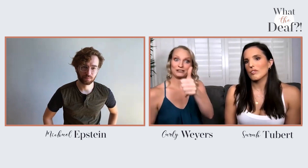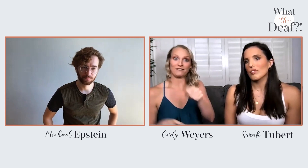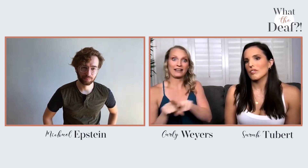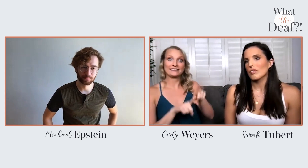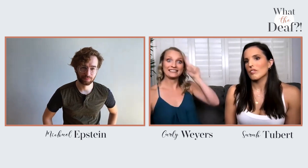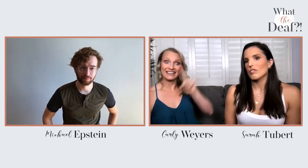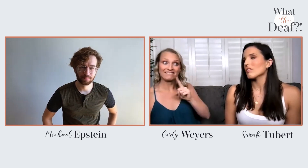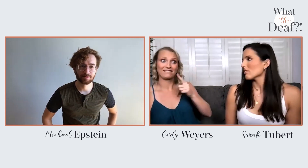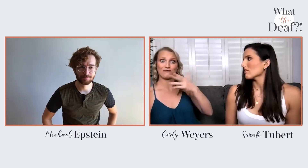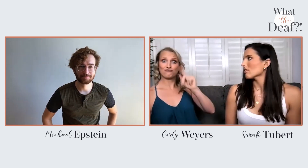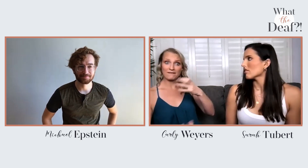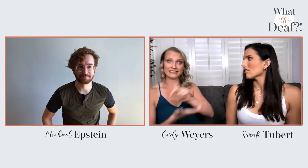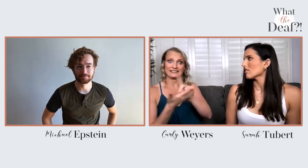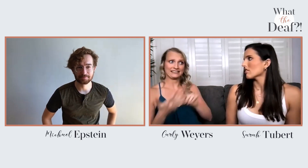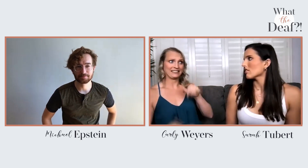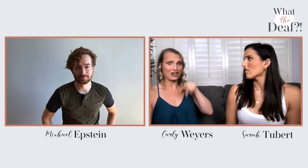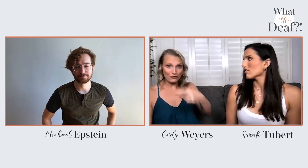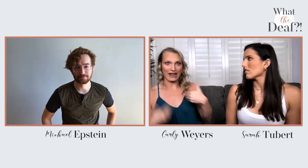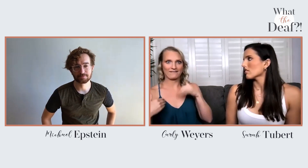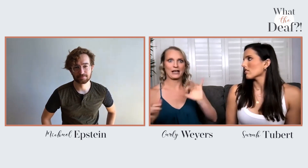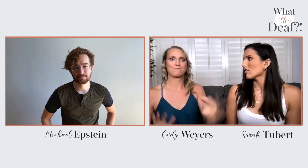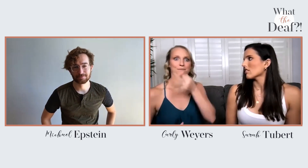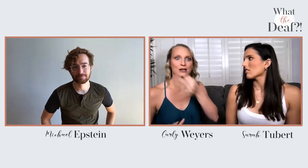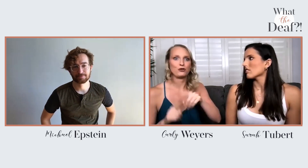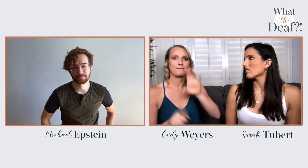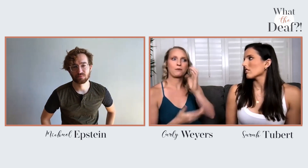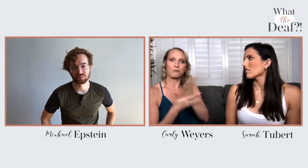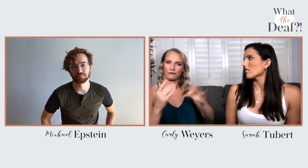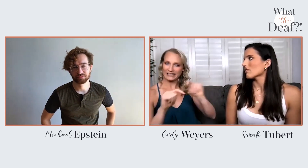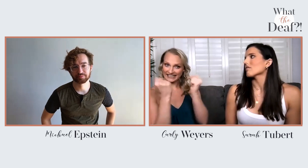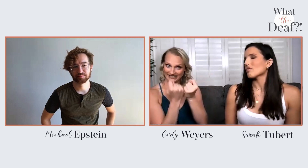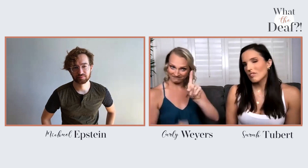as a deaf graphic designer, that you had the expertise to be a part of that team?